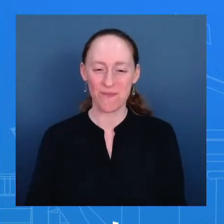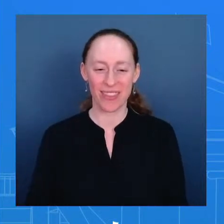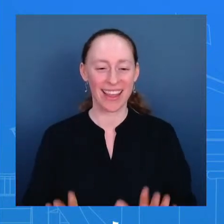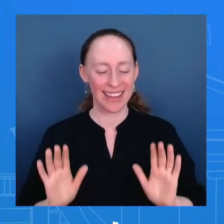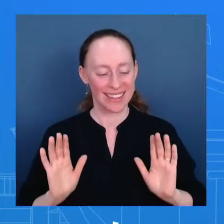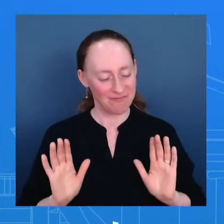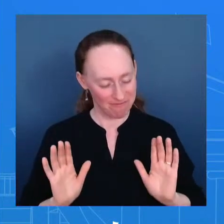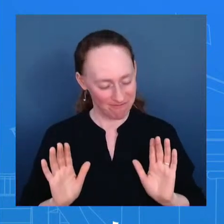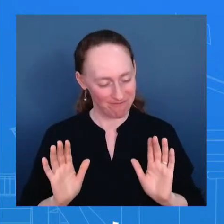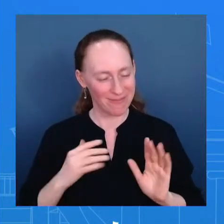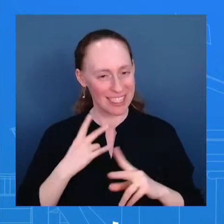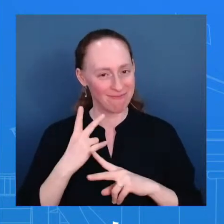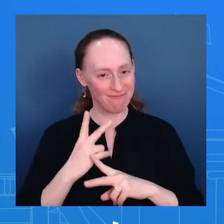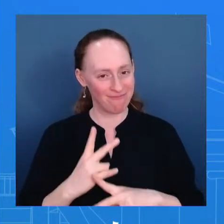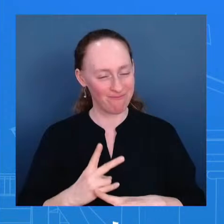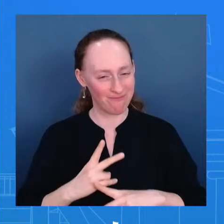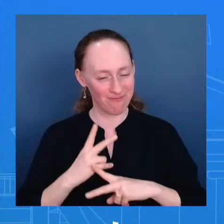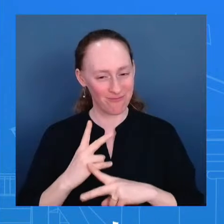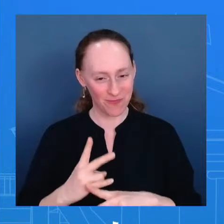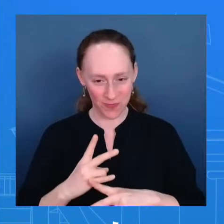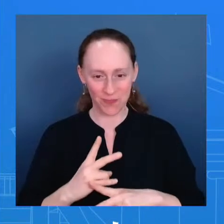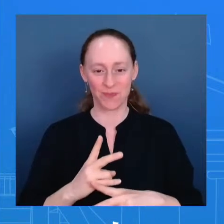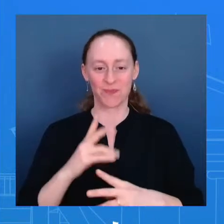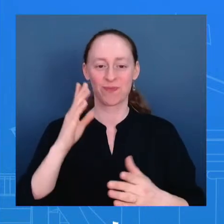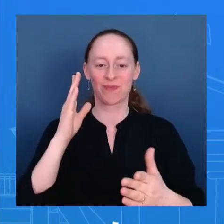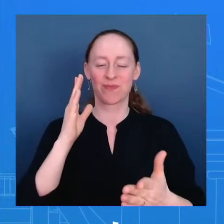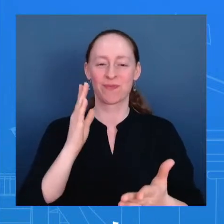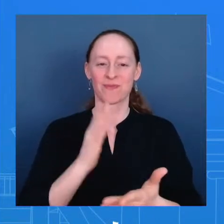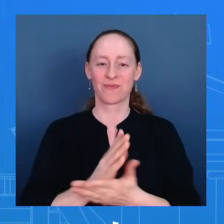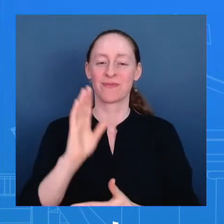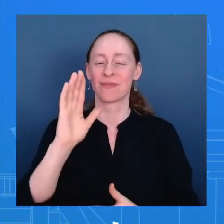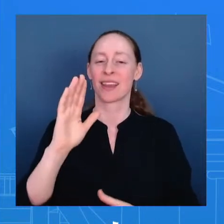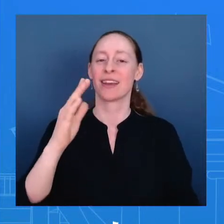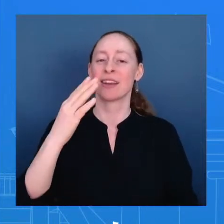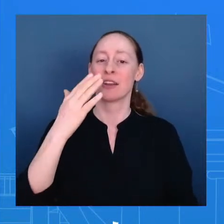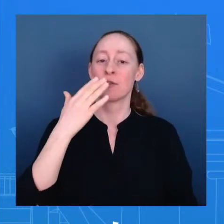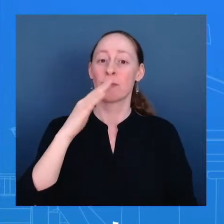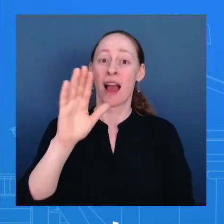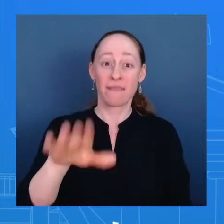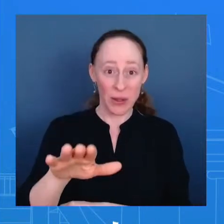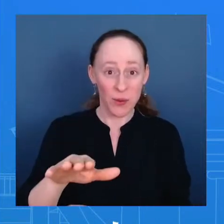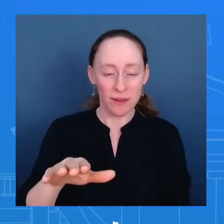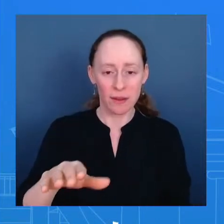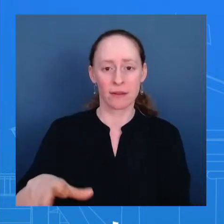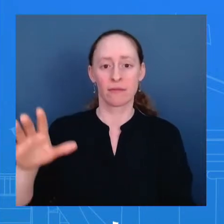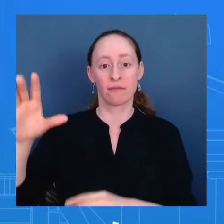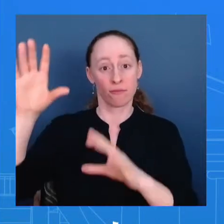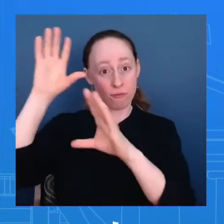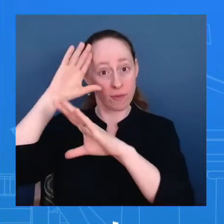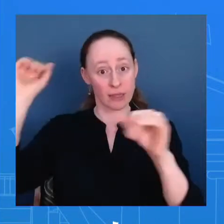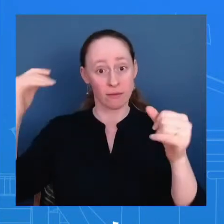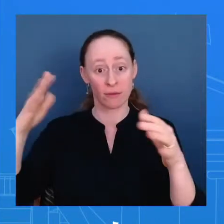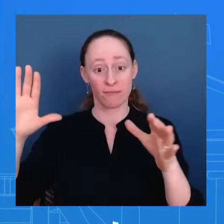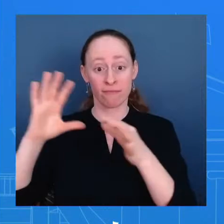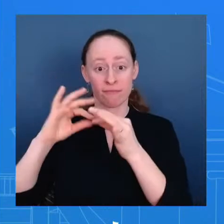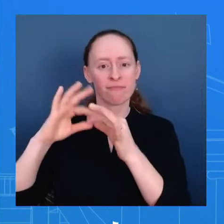All right. Good afternoon. As President Biden said during his campaign, no one should be in jail for using or possessing marijuana.